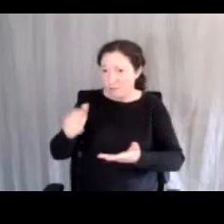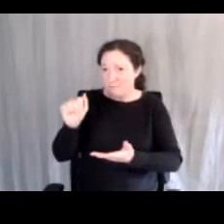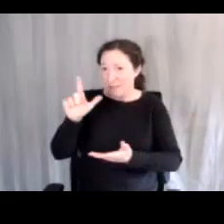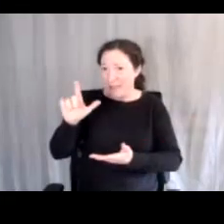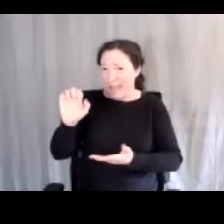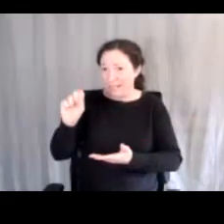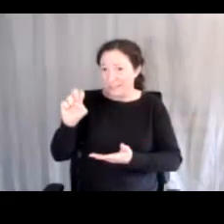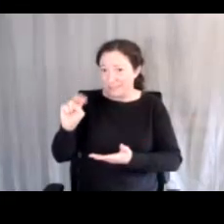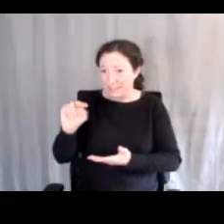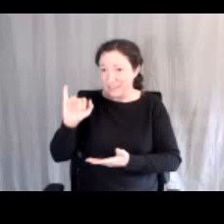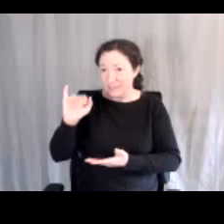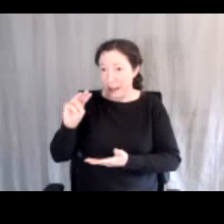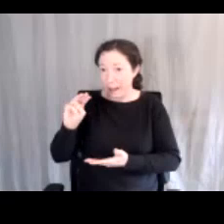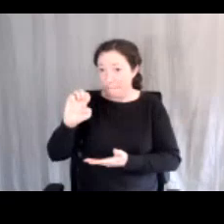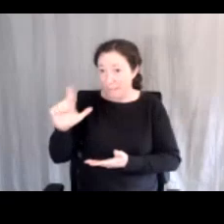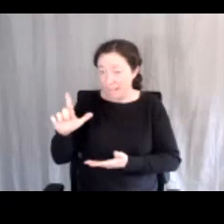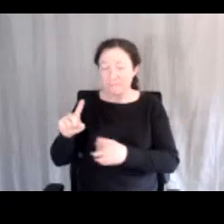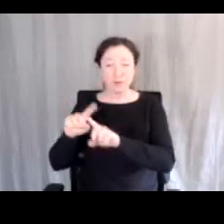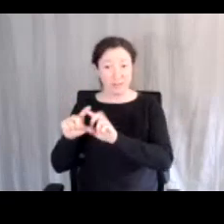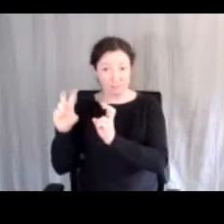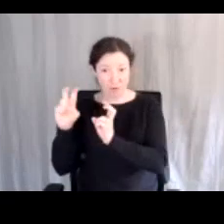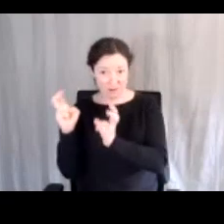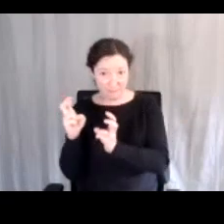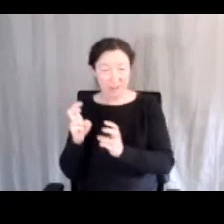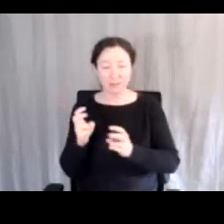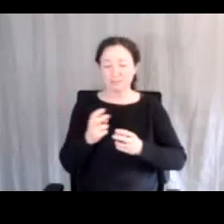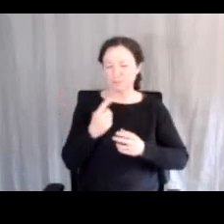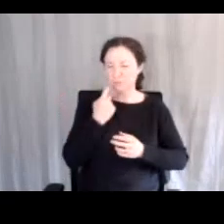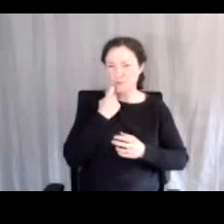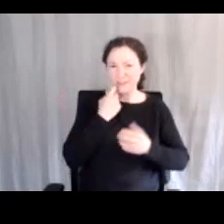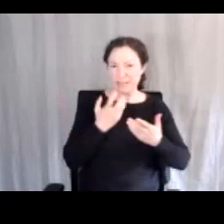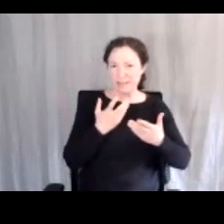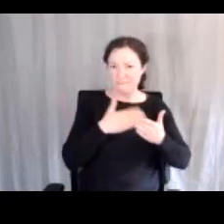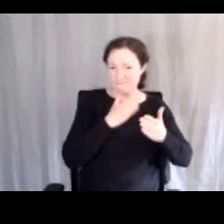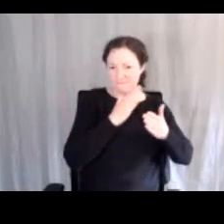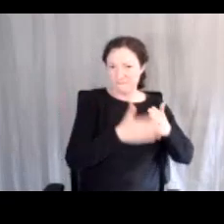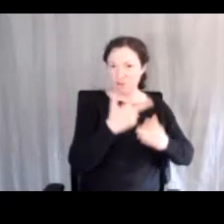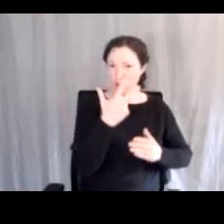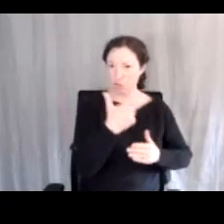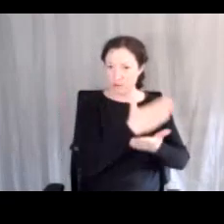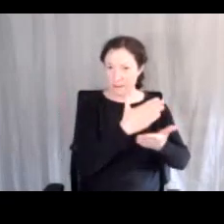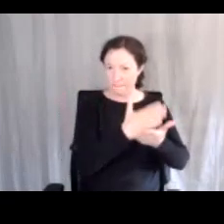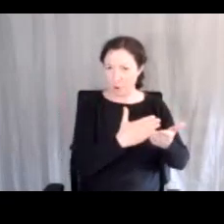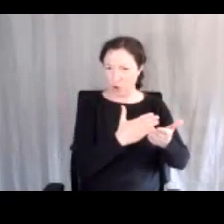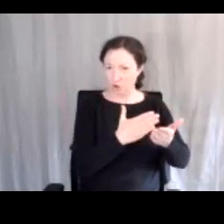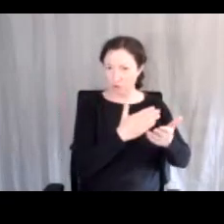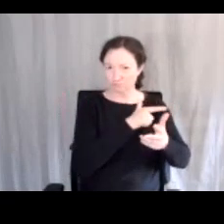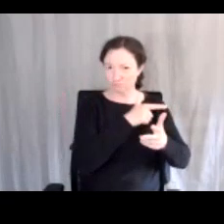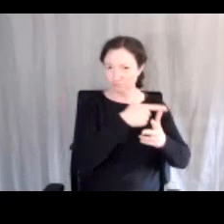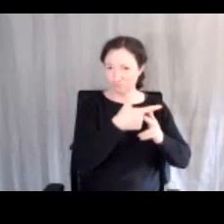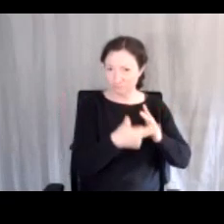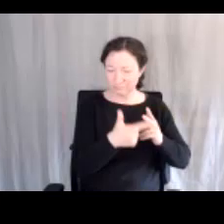We just finished a three part series on Empowered Metabolic Health,